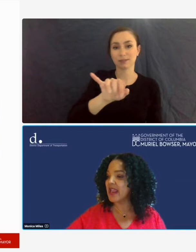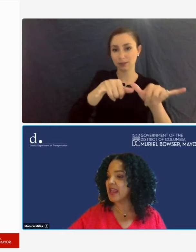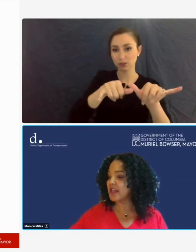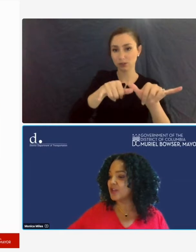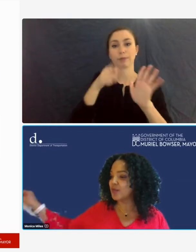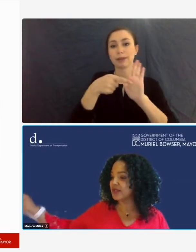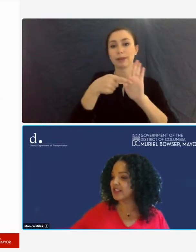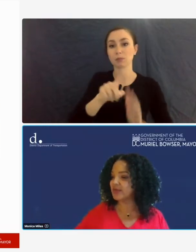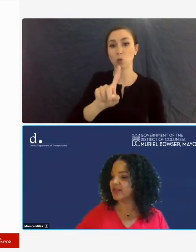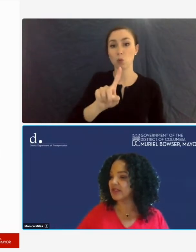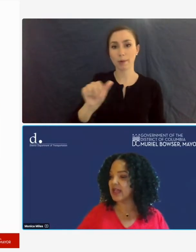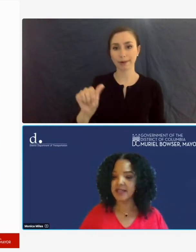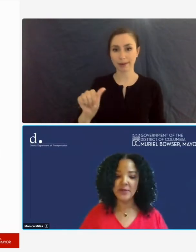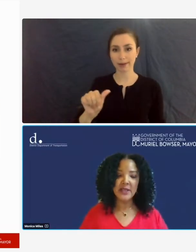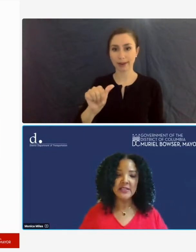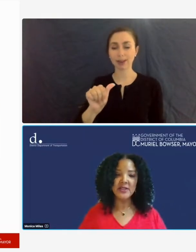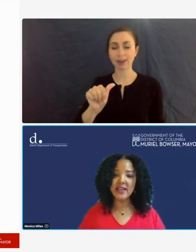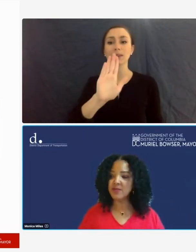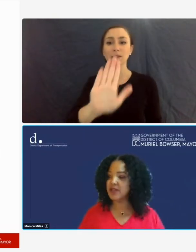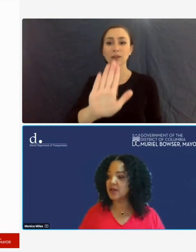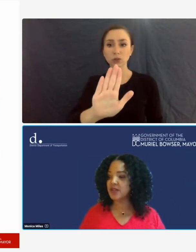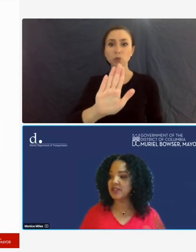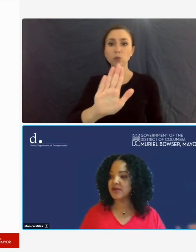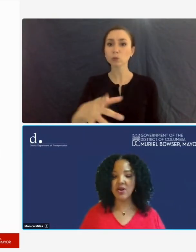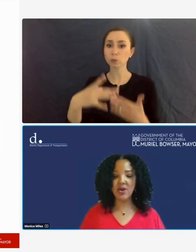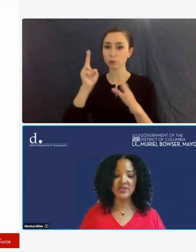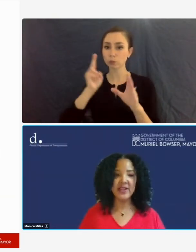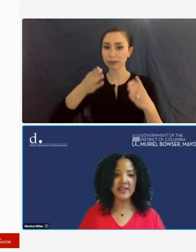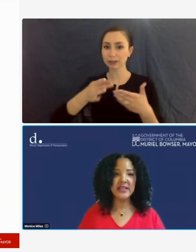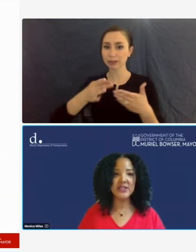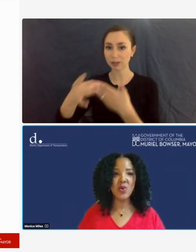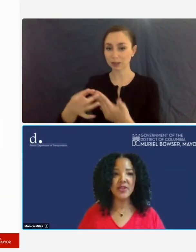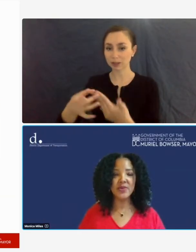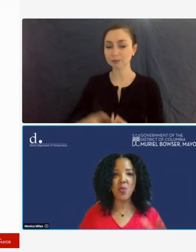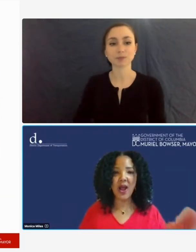in your participants guide so now that we know the indirect cost rate let's walk through why